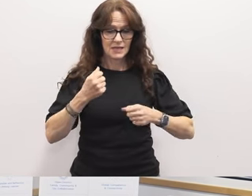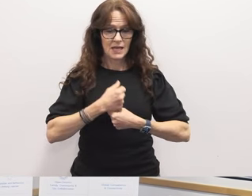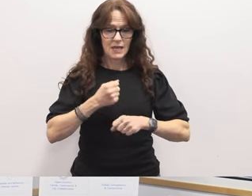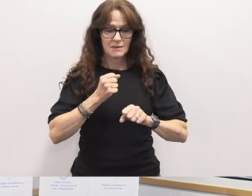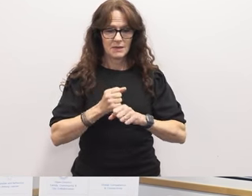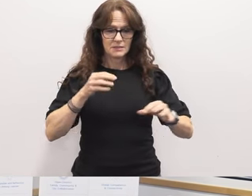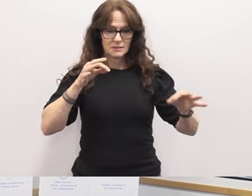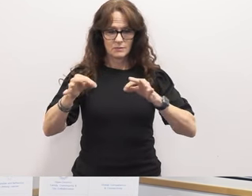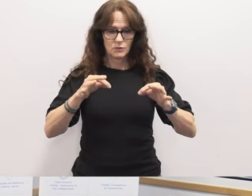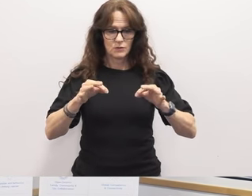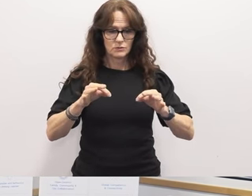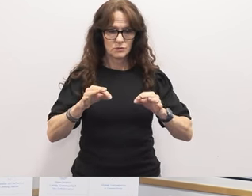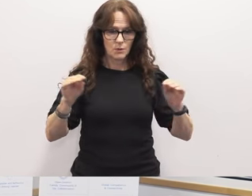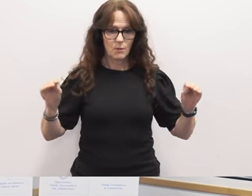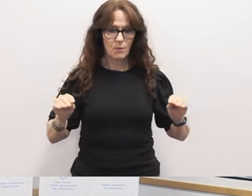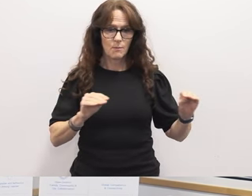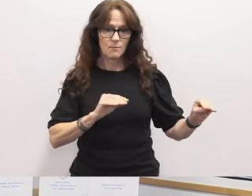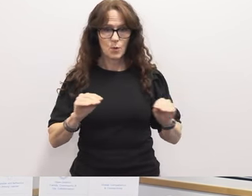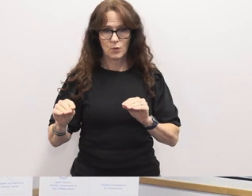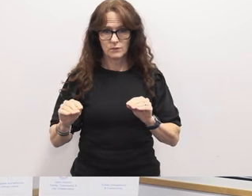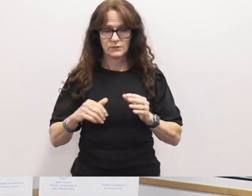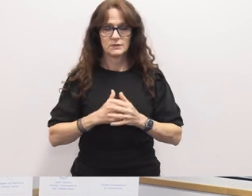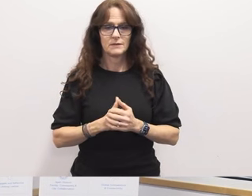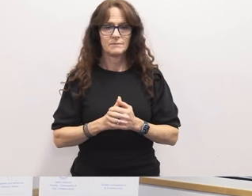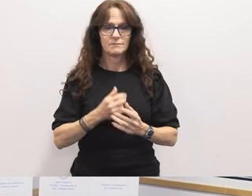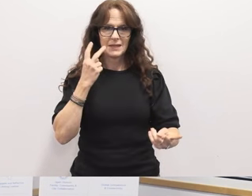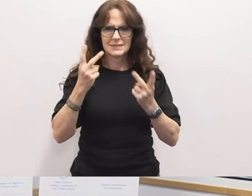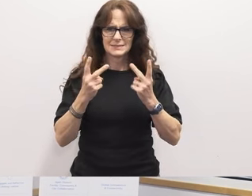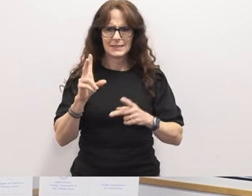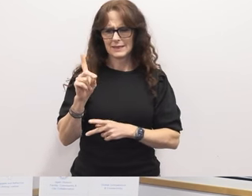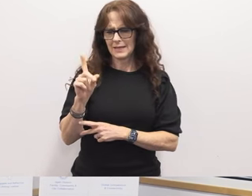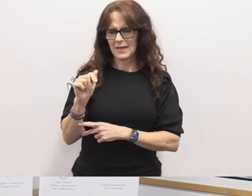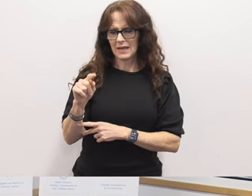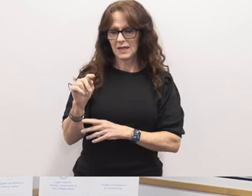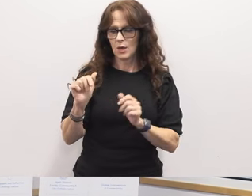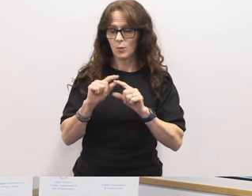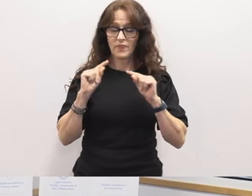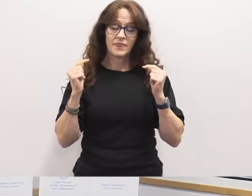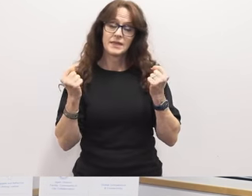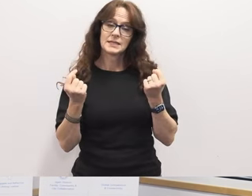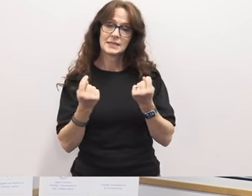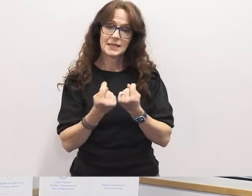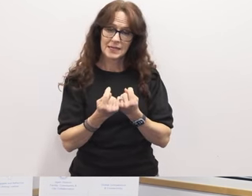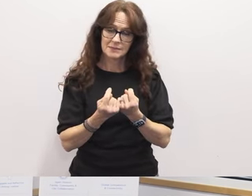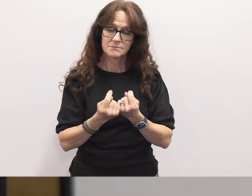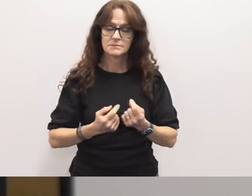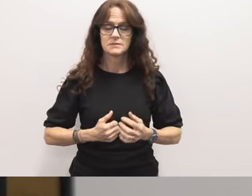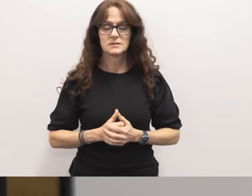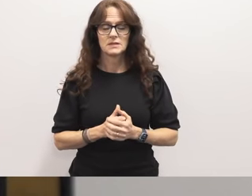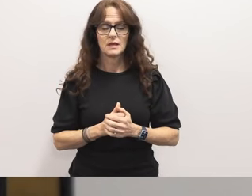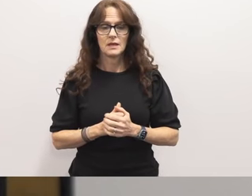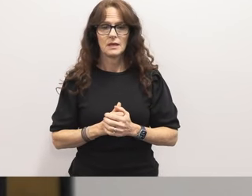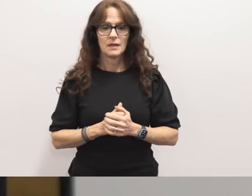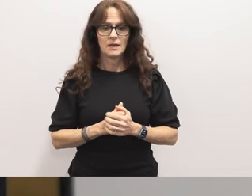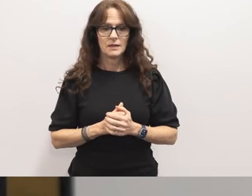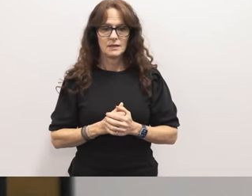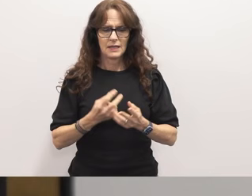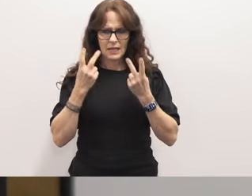and be able to look at the data with your teams and be able to differentiate the instruction